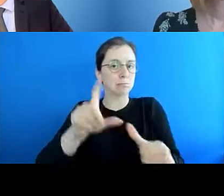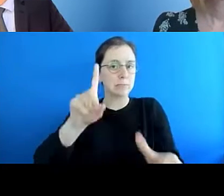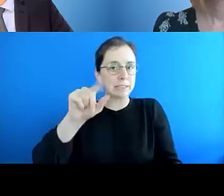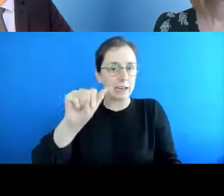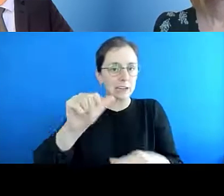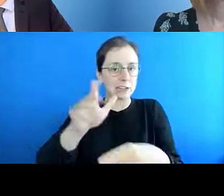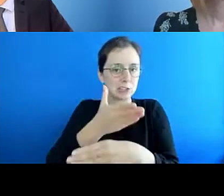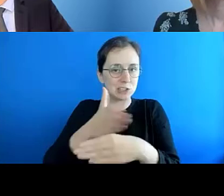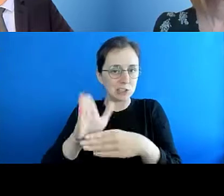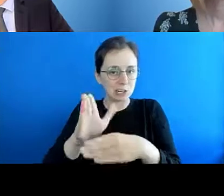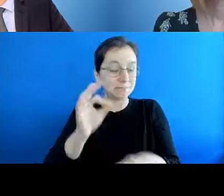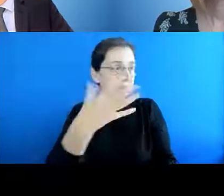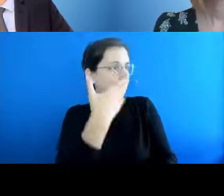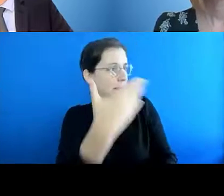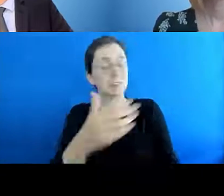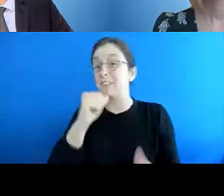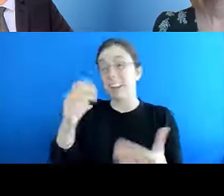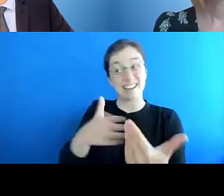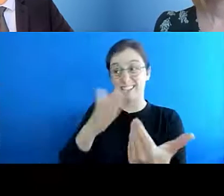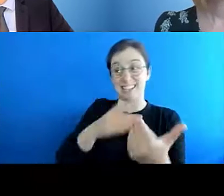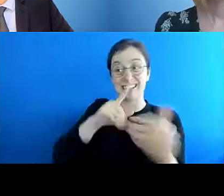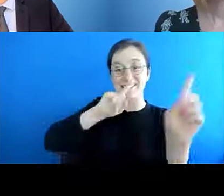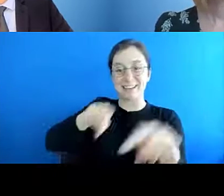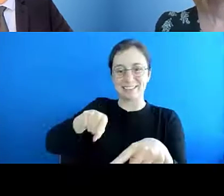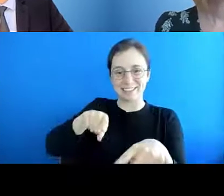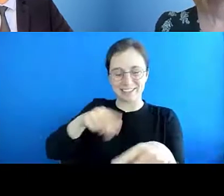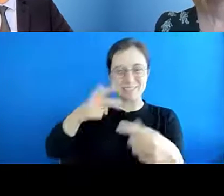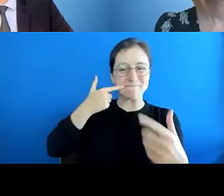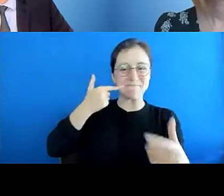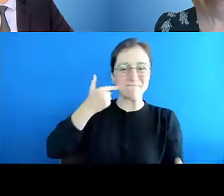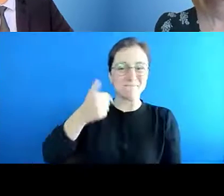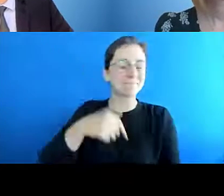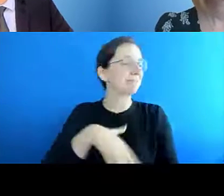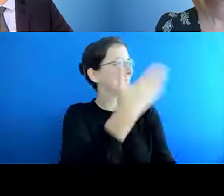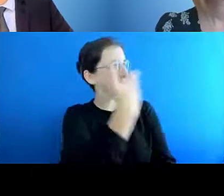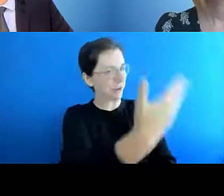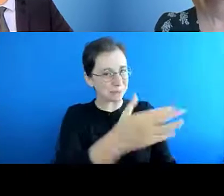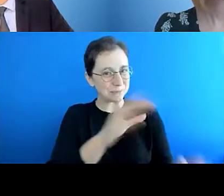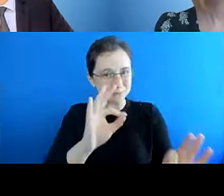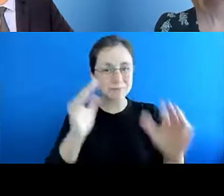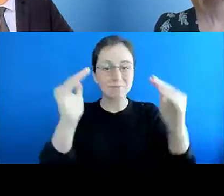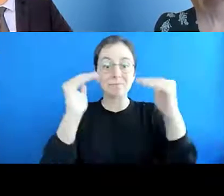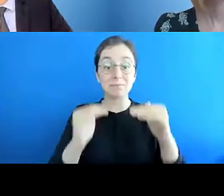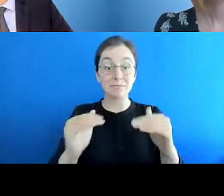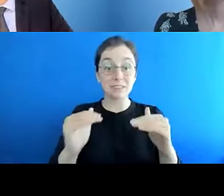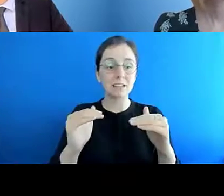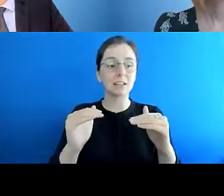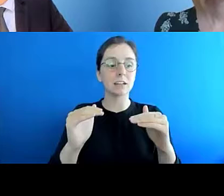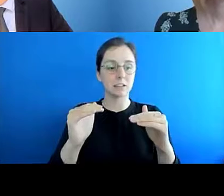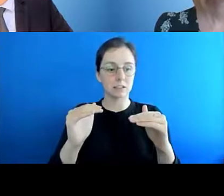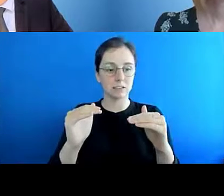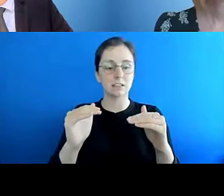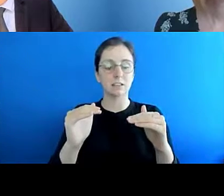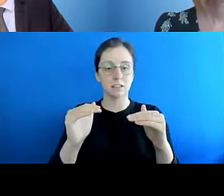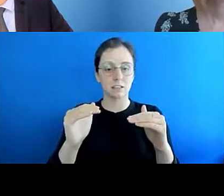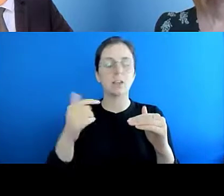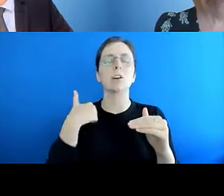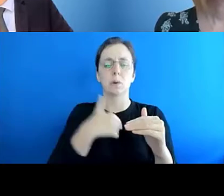Julia Slutsman: Not an easy answer for that one. Elyse Sullivan: Thank you. We're going to switch to sort of funding and budgets.